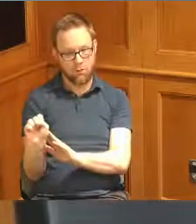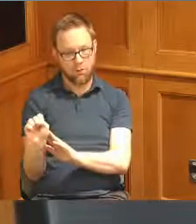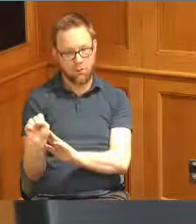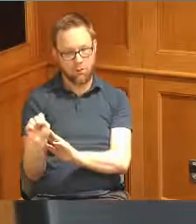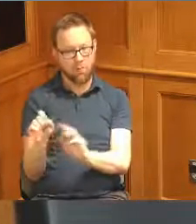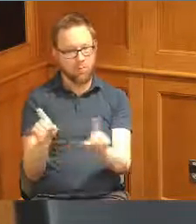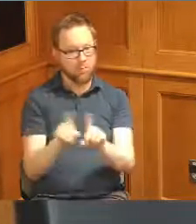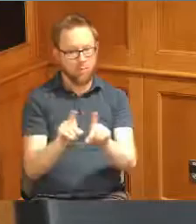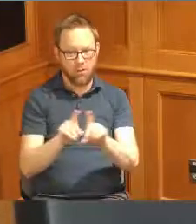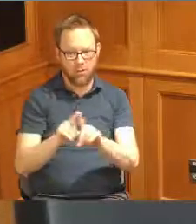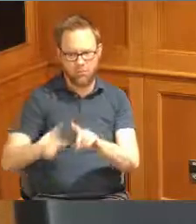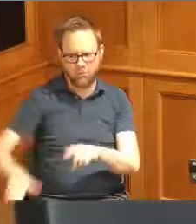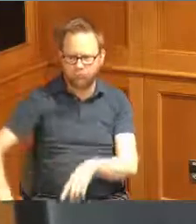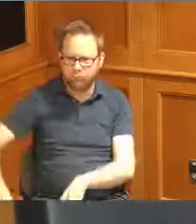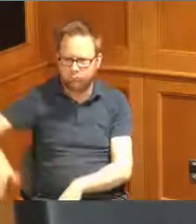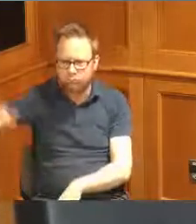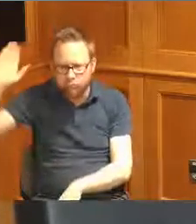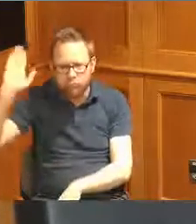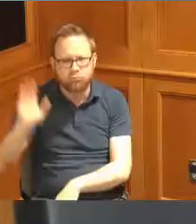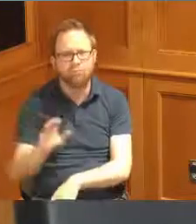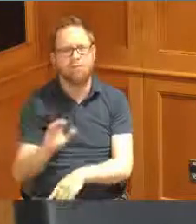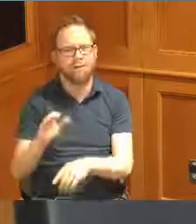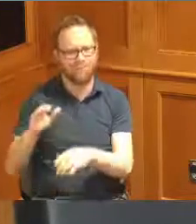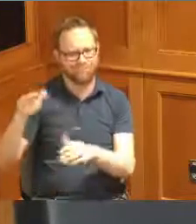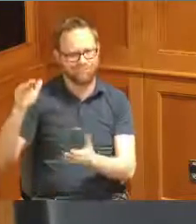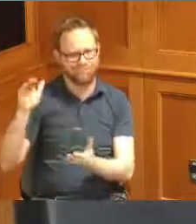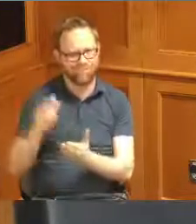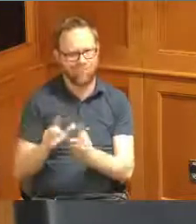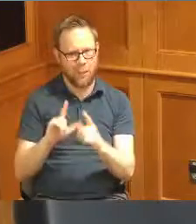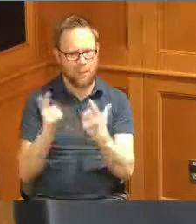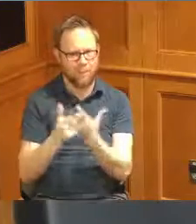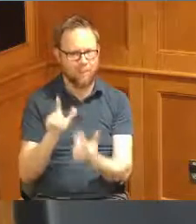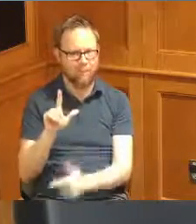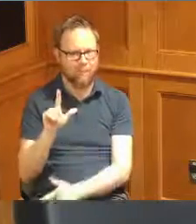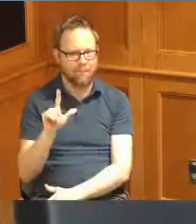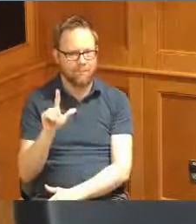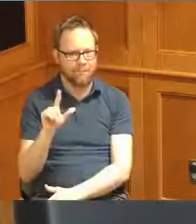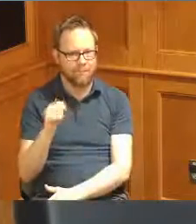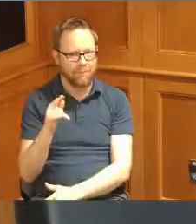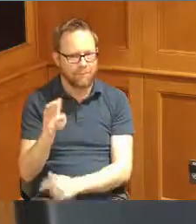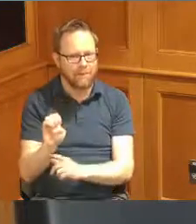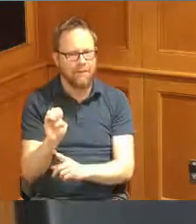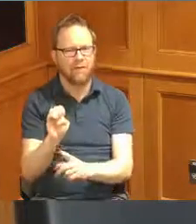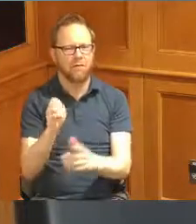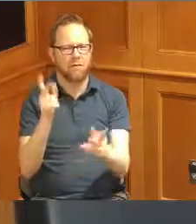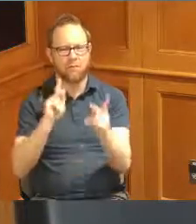at them with the AAU level and the Little League levels as believing and developing